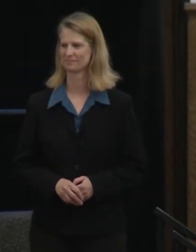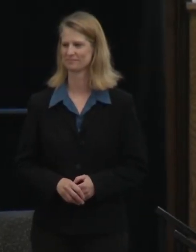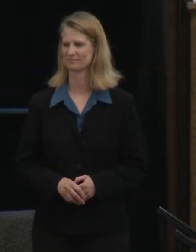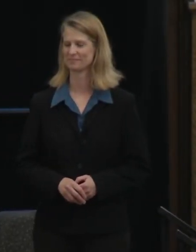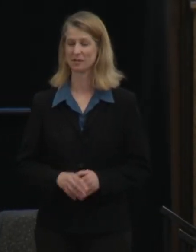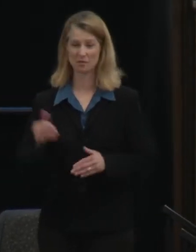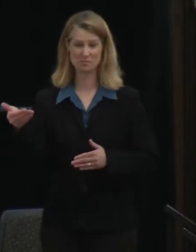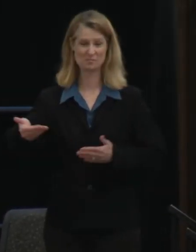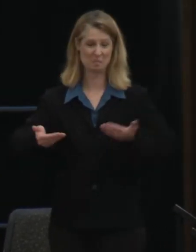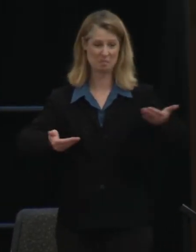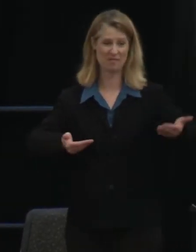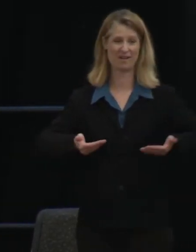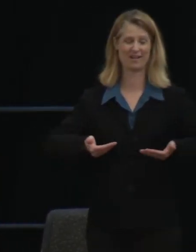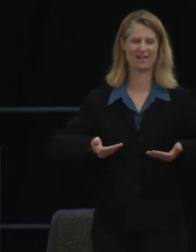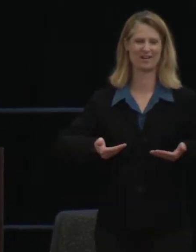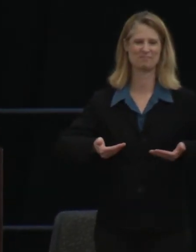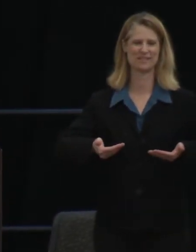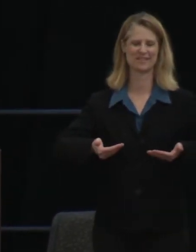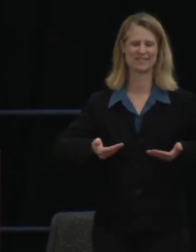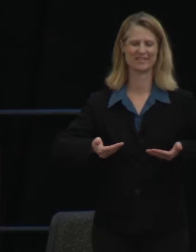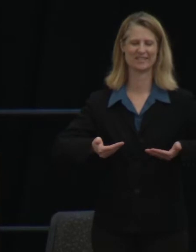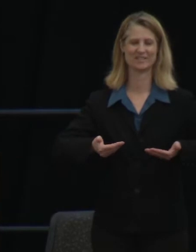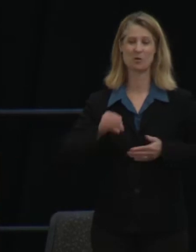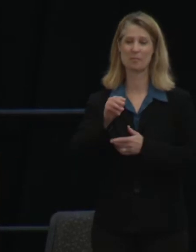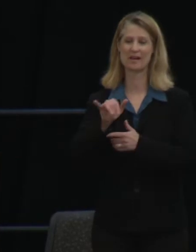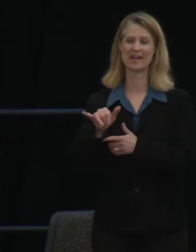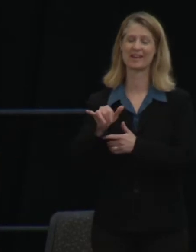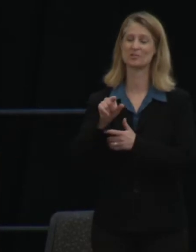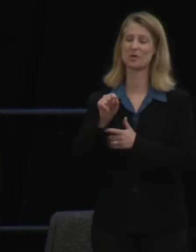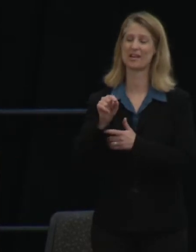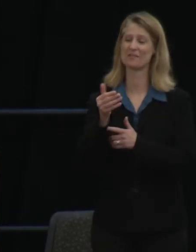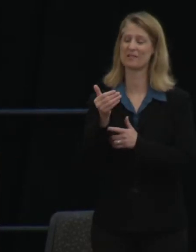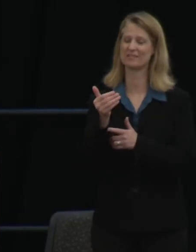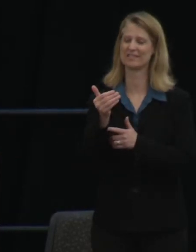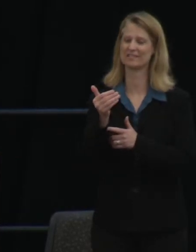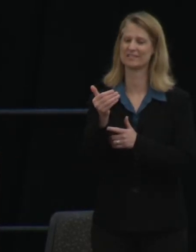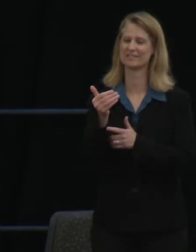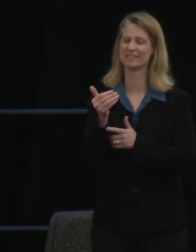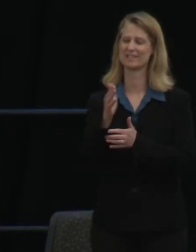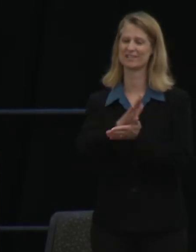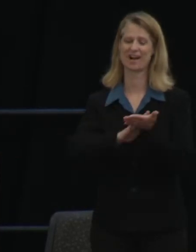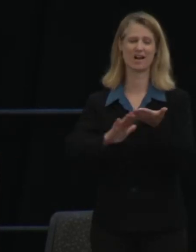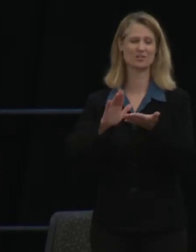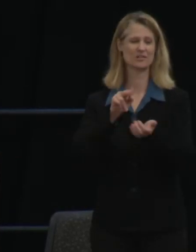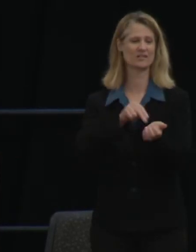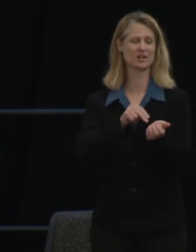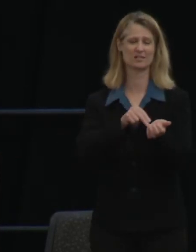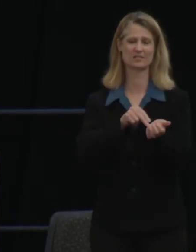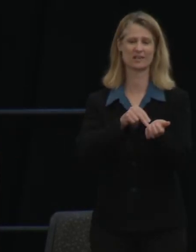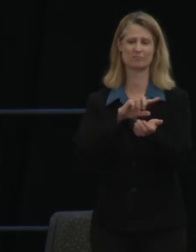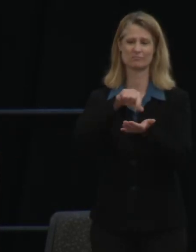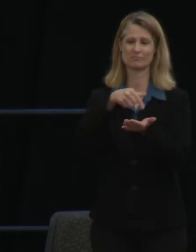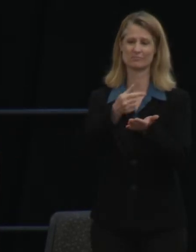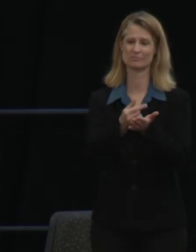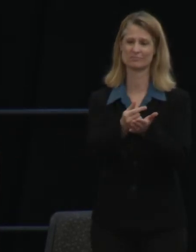Welcome to the May 2015 College of Nursing commencement ceremonies.